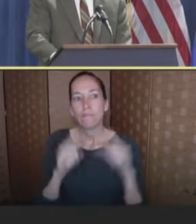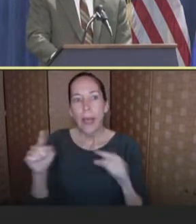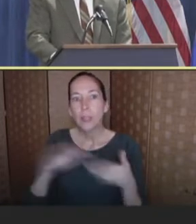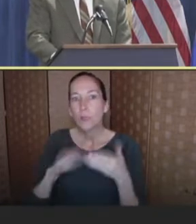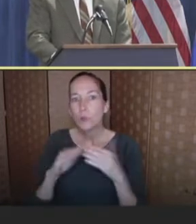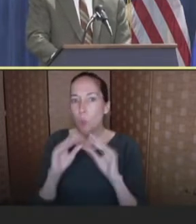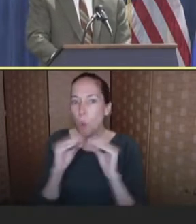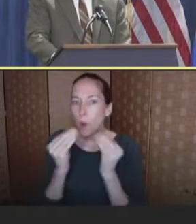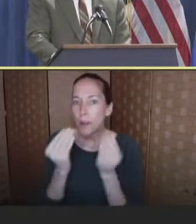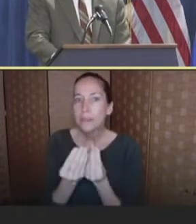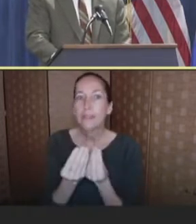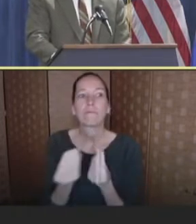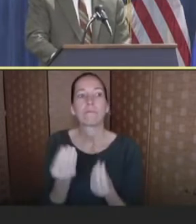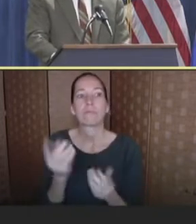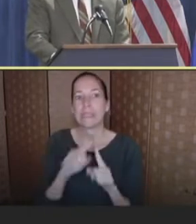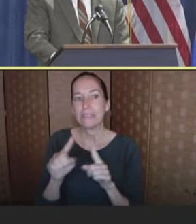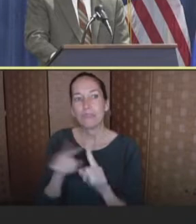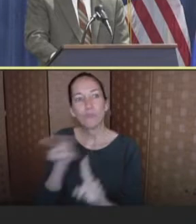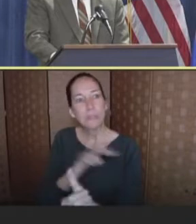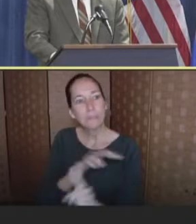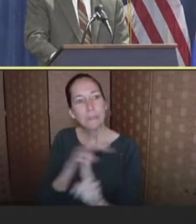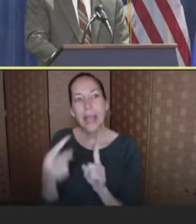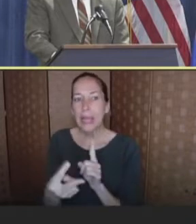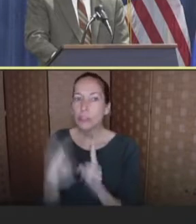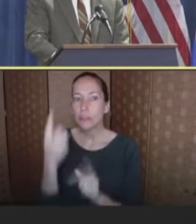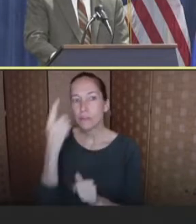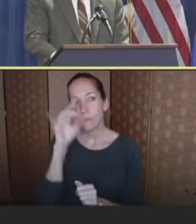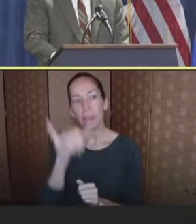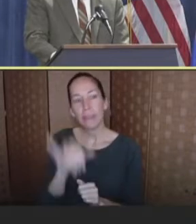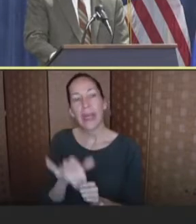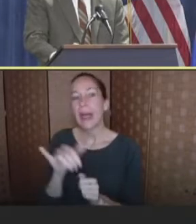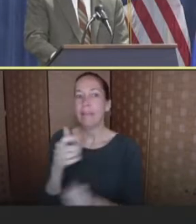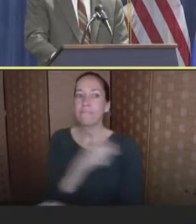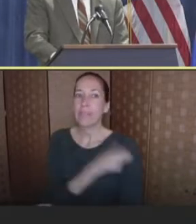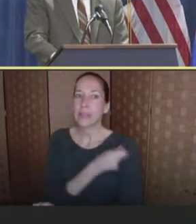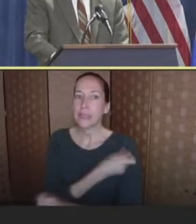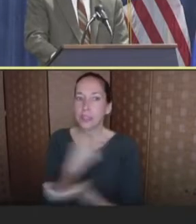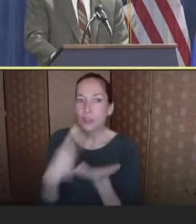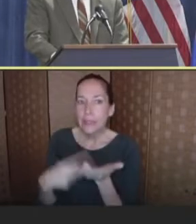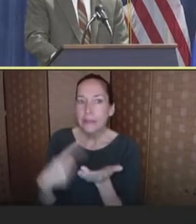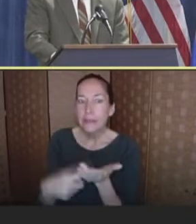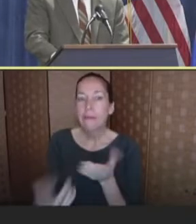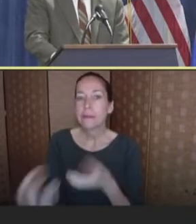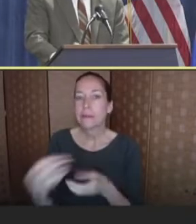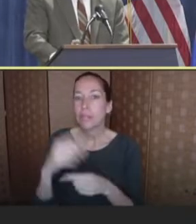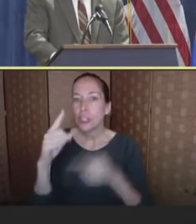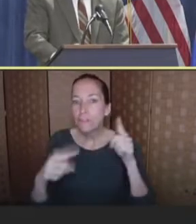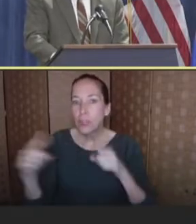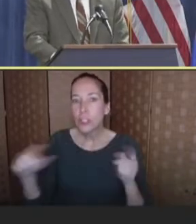engage diverse communities to share information, tailor immunization activities, and create